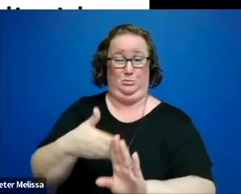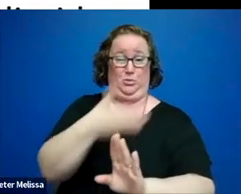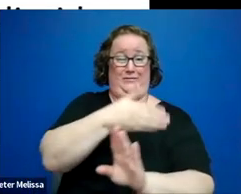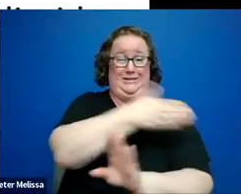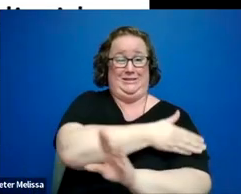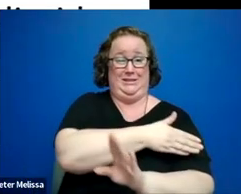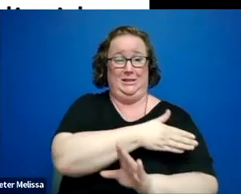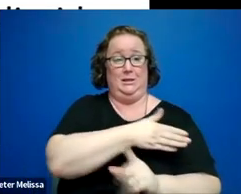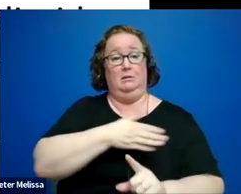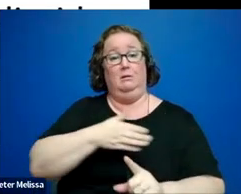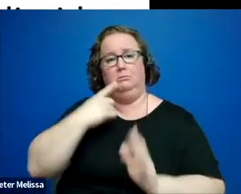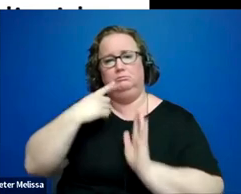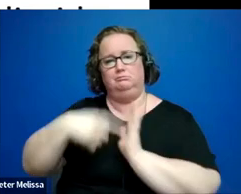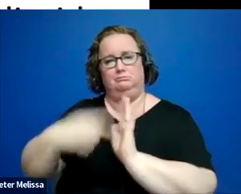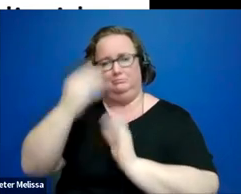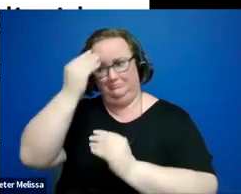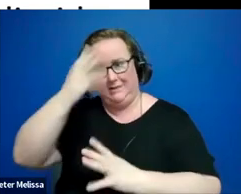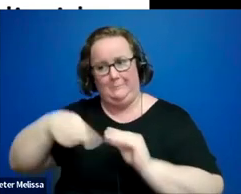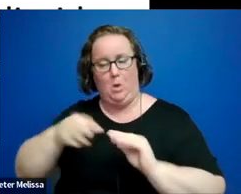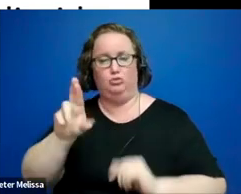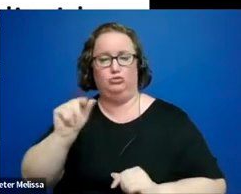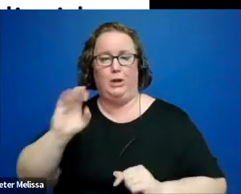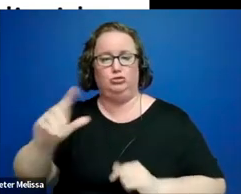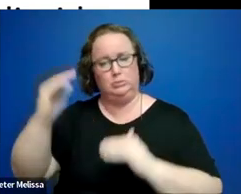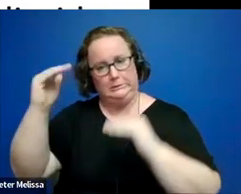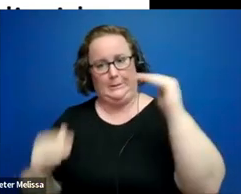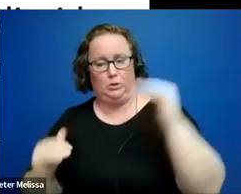disparities in long-term services and supports has